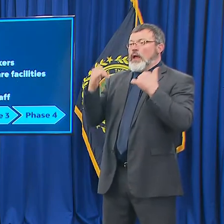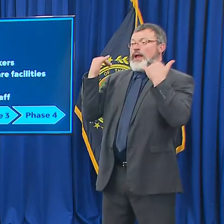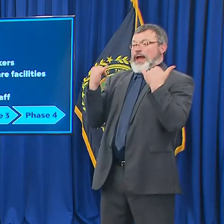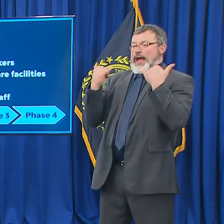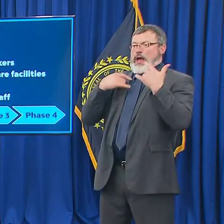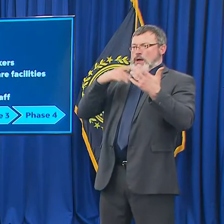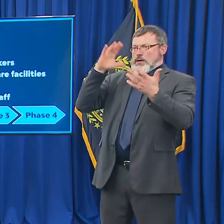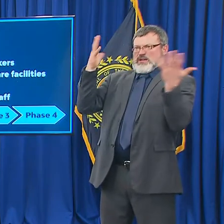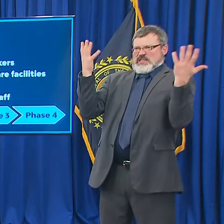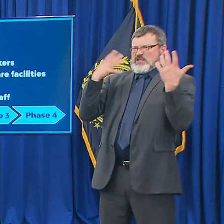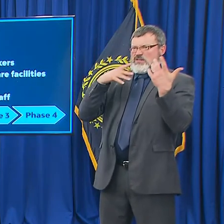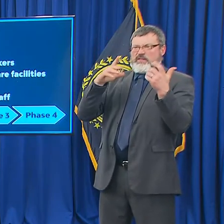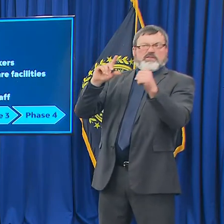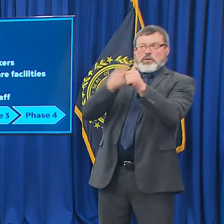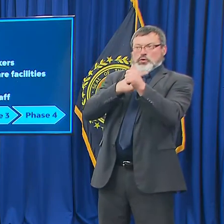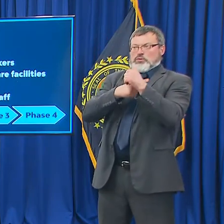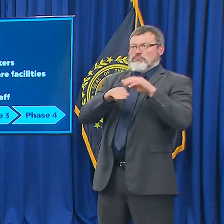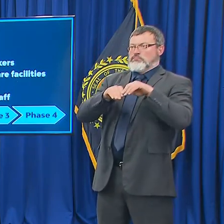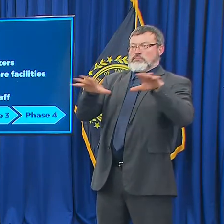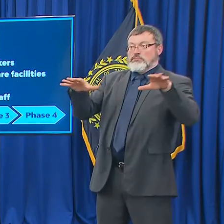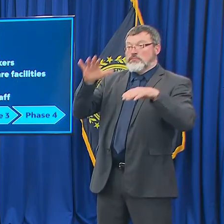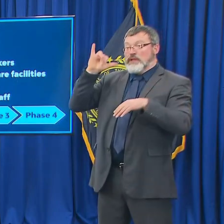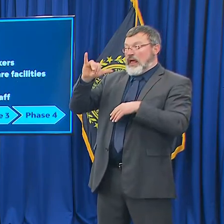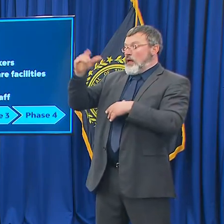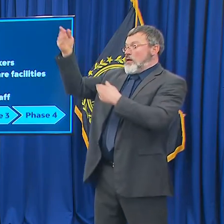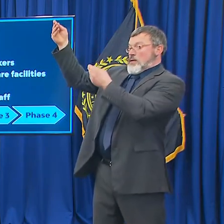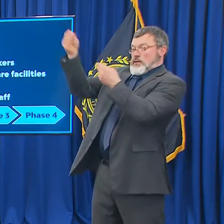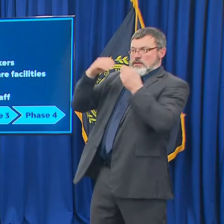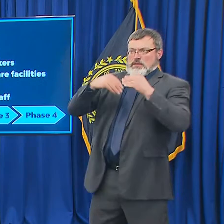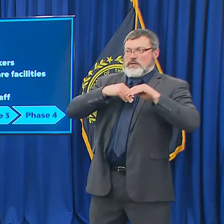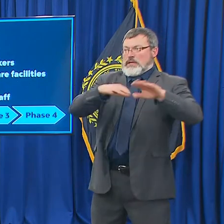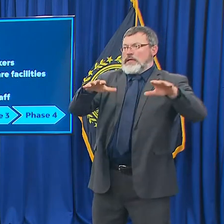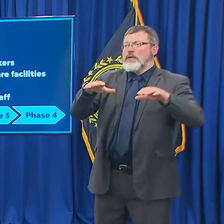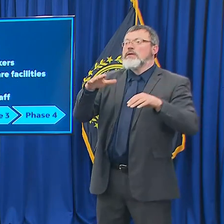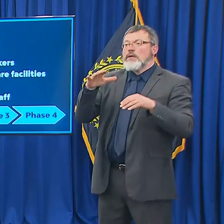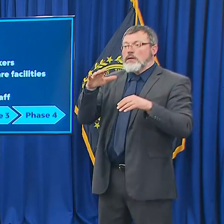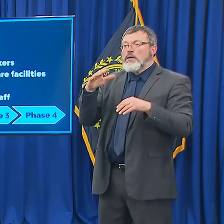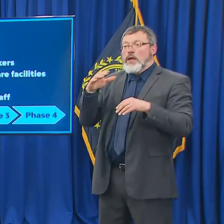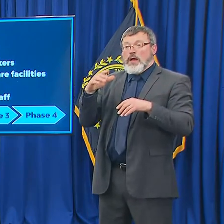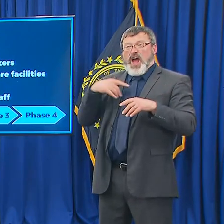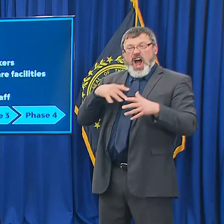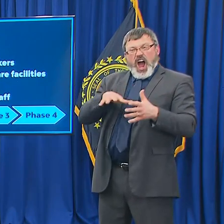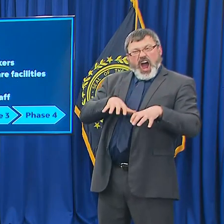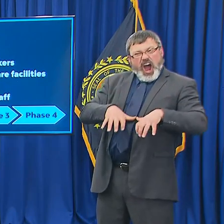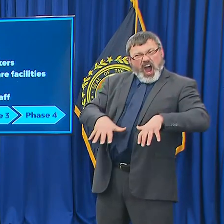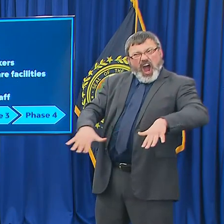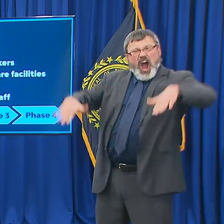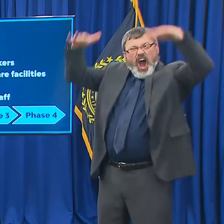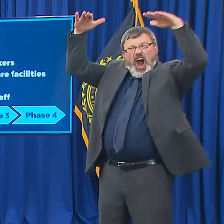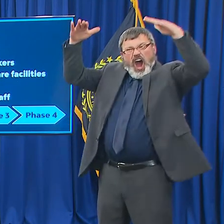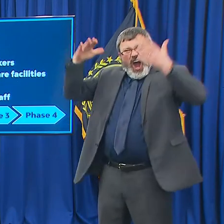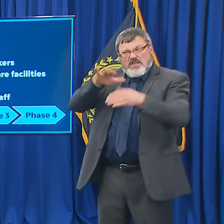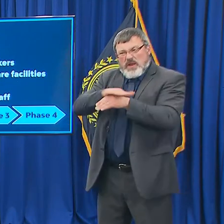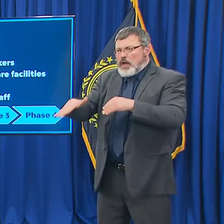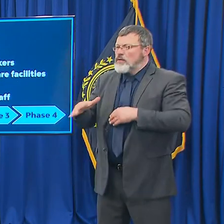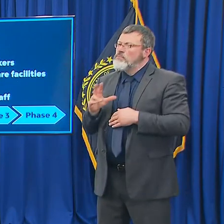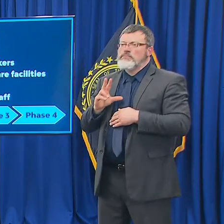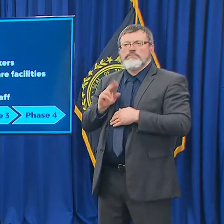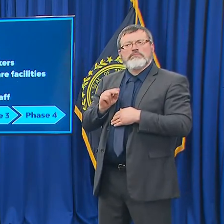this first phase of vaccine is going to include our long term care facility residents and staff. And this is because more than 80 percent